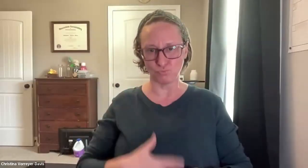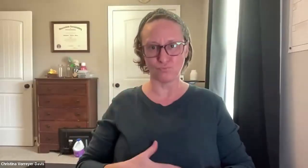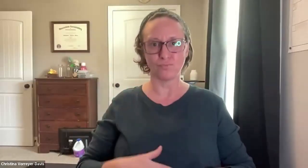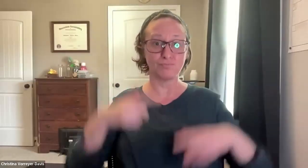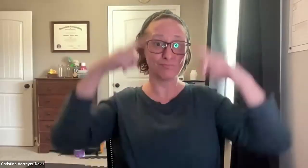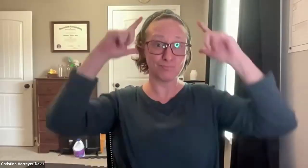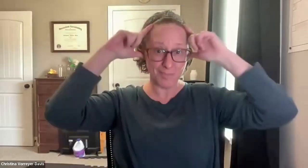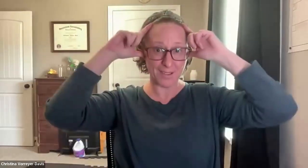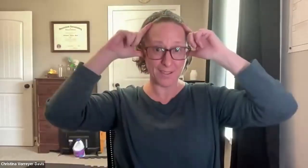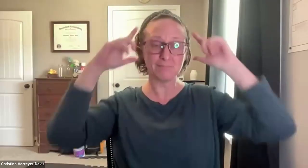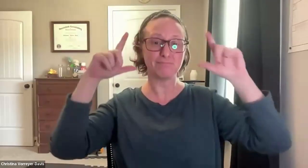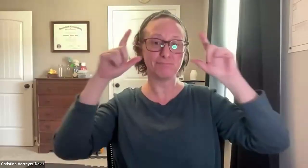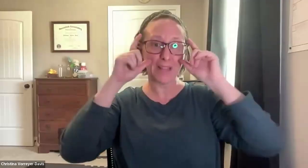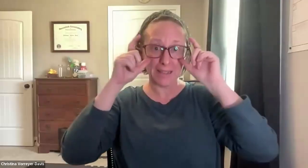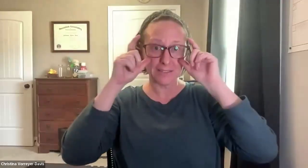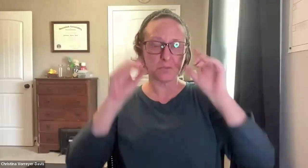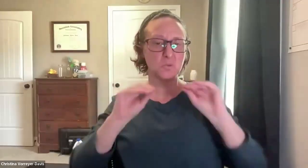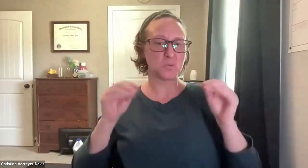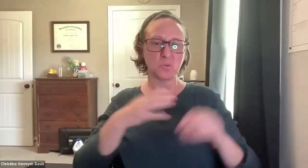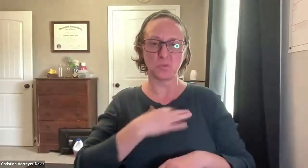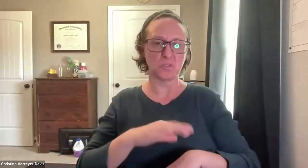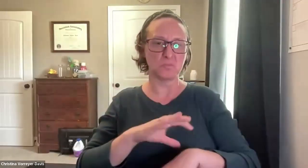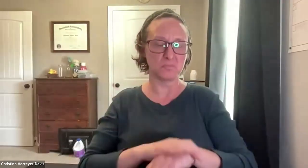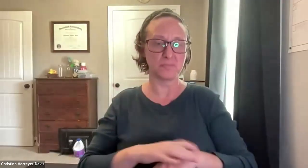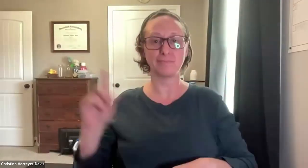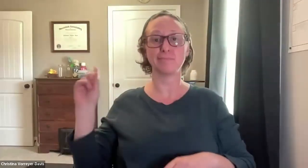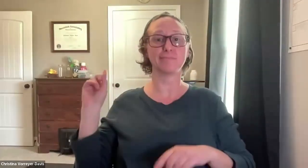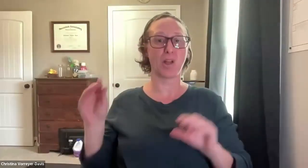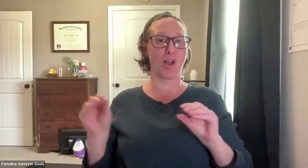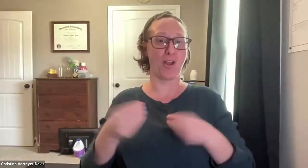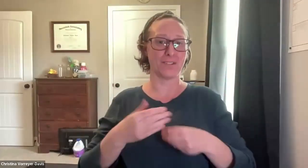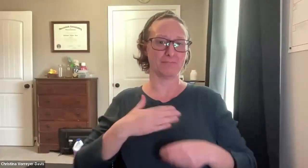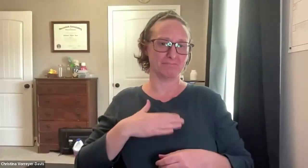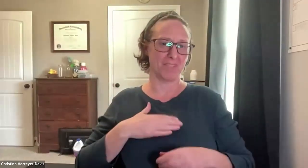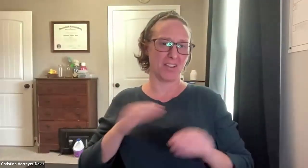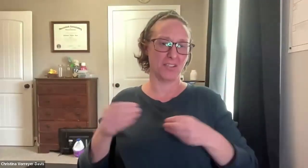I'm wearing a dark blue shirt. I have my hair back, I have glasses, and I'm not wearing any jewelry.